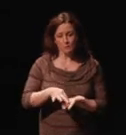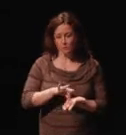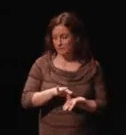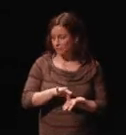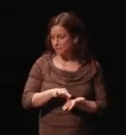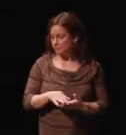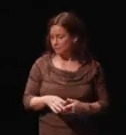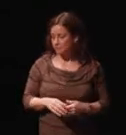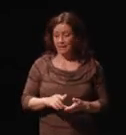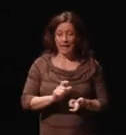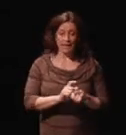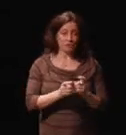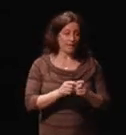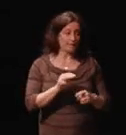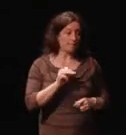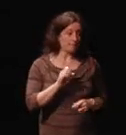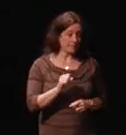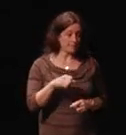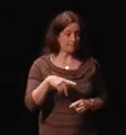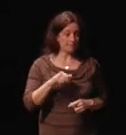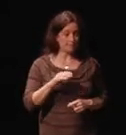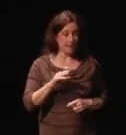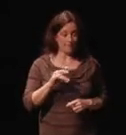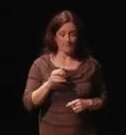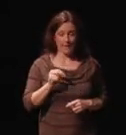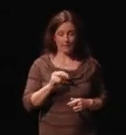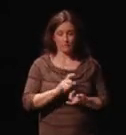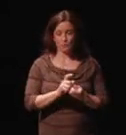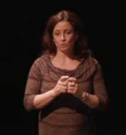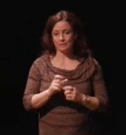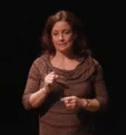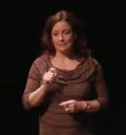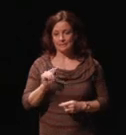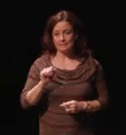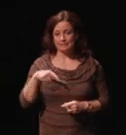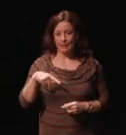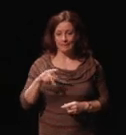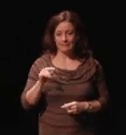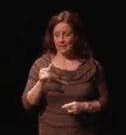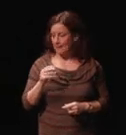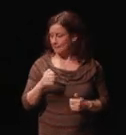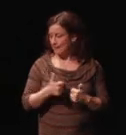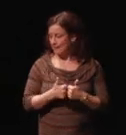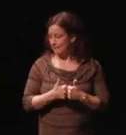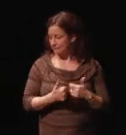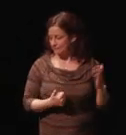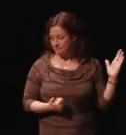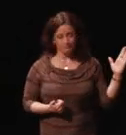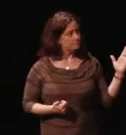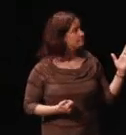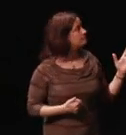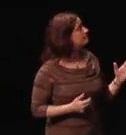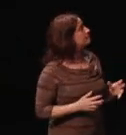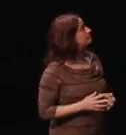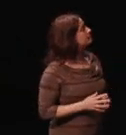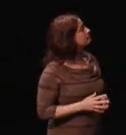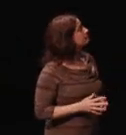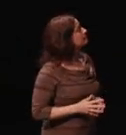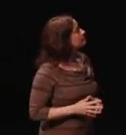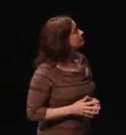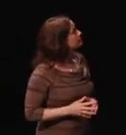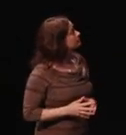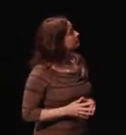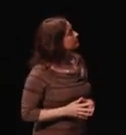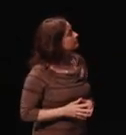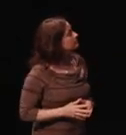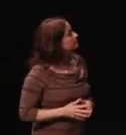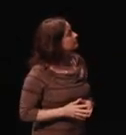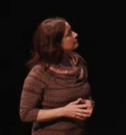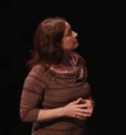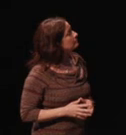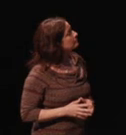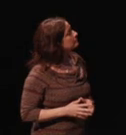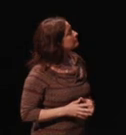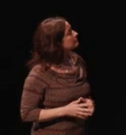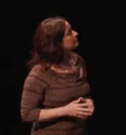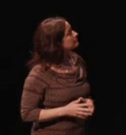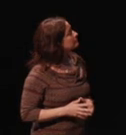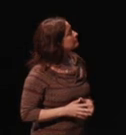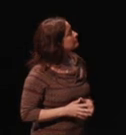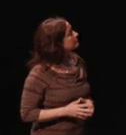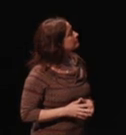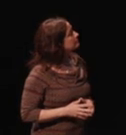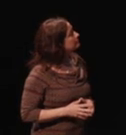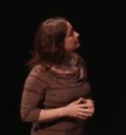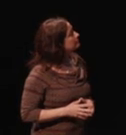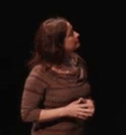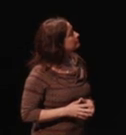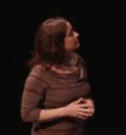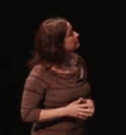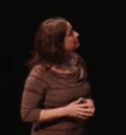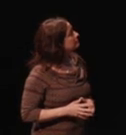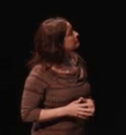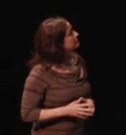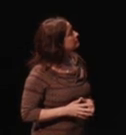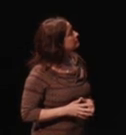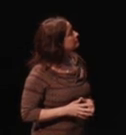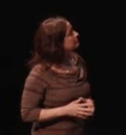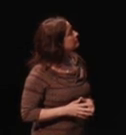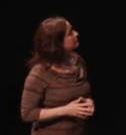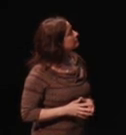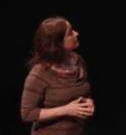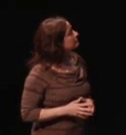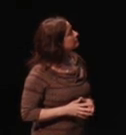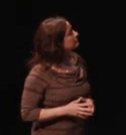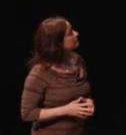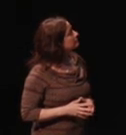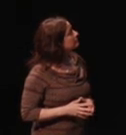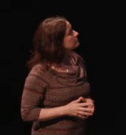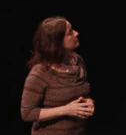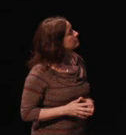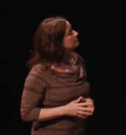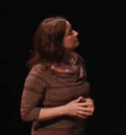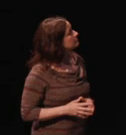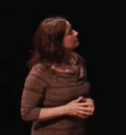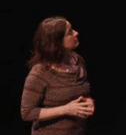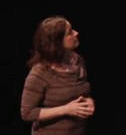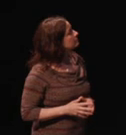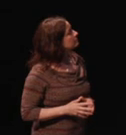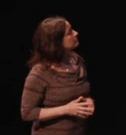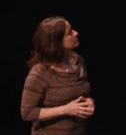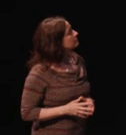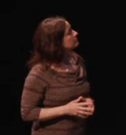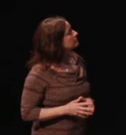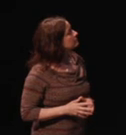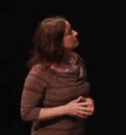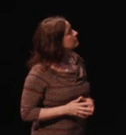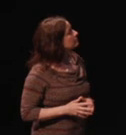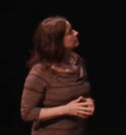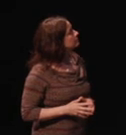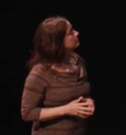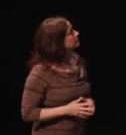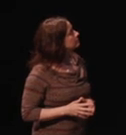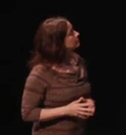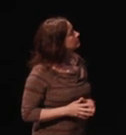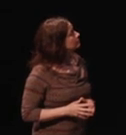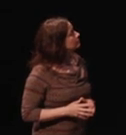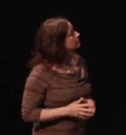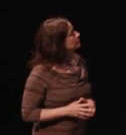Ms. Pac-Man pretty much into a step time game.